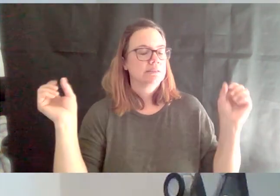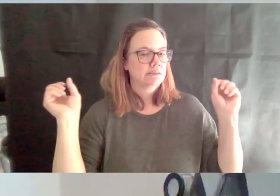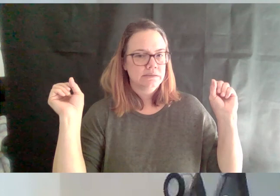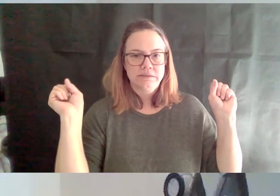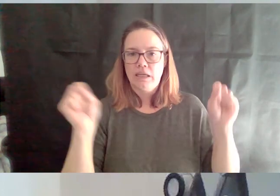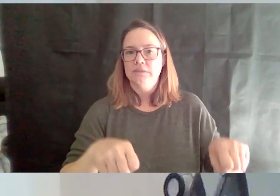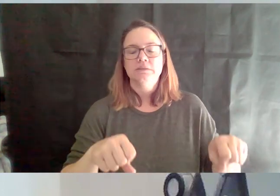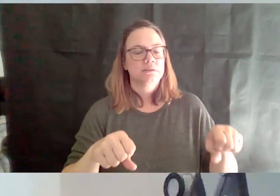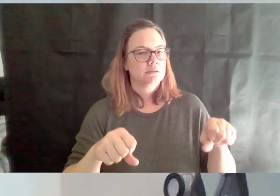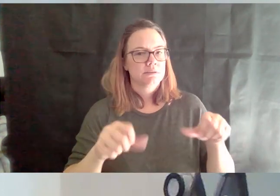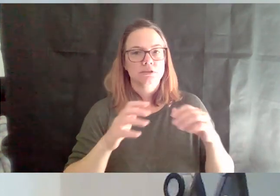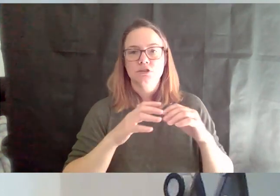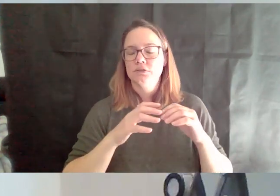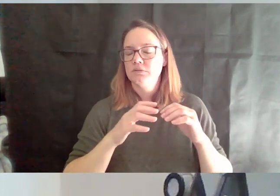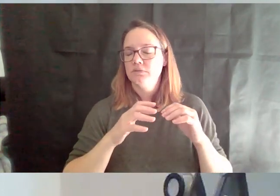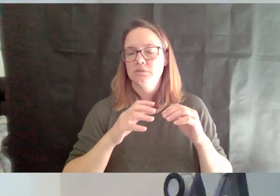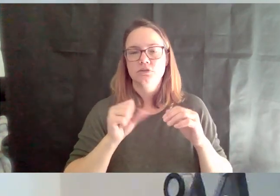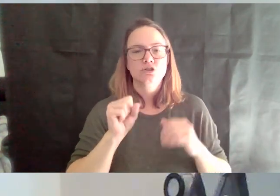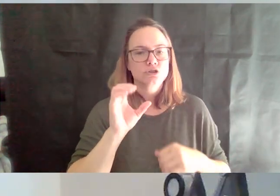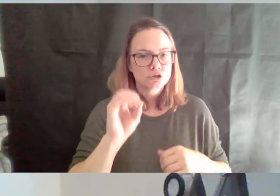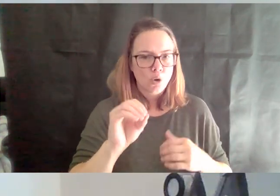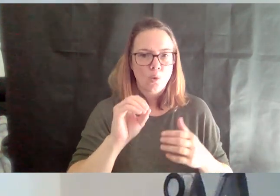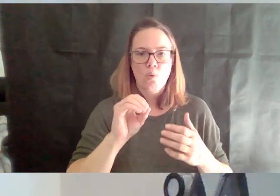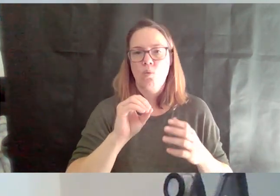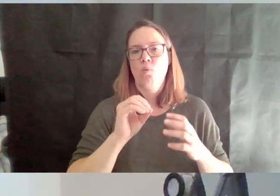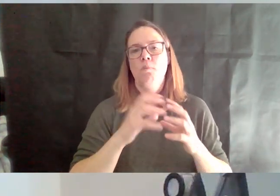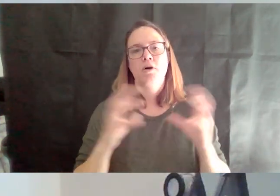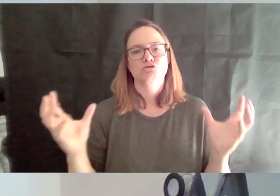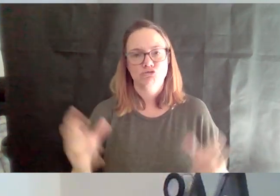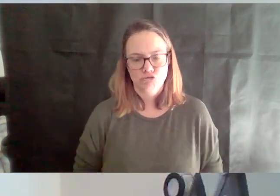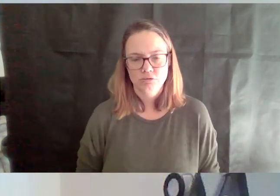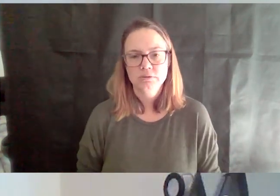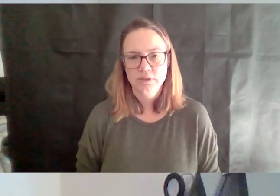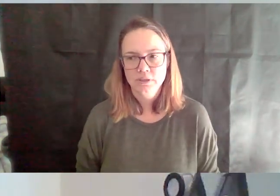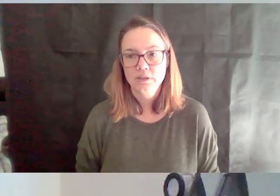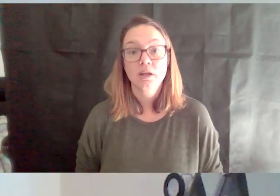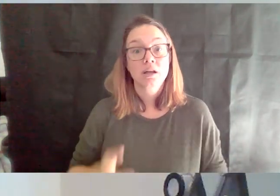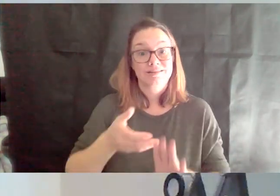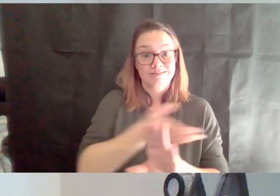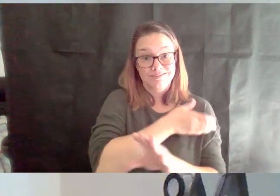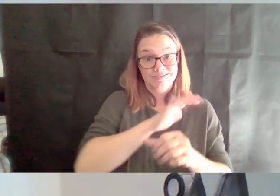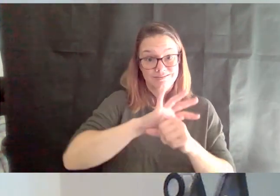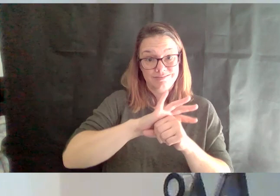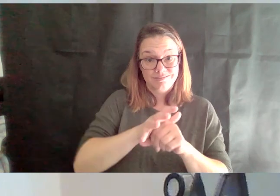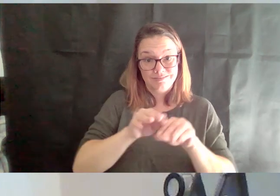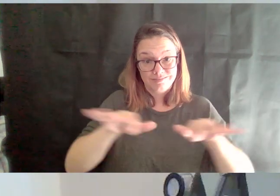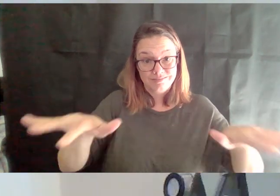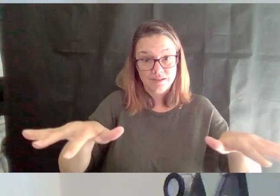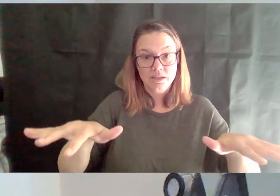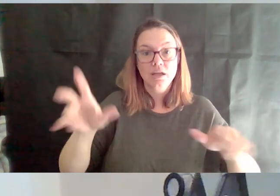We've been impacted so much. You know, previous to COVID-19, we would have people we serve come in